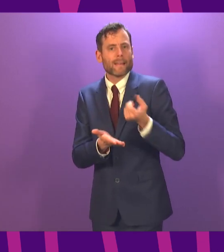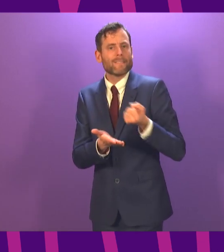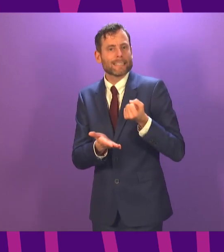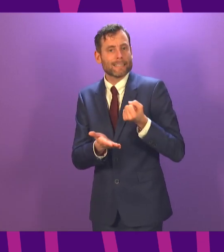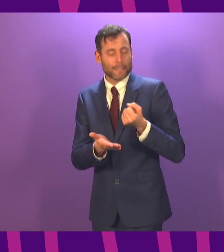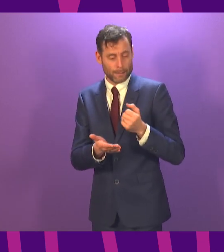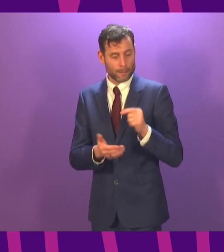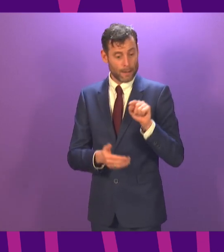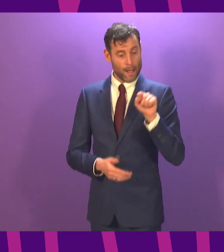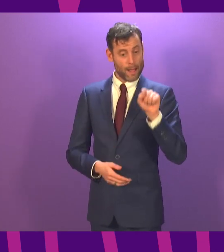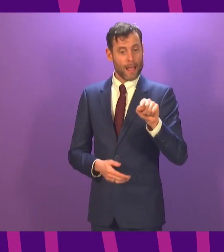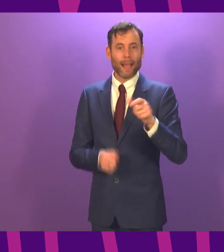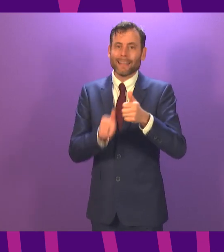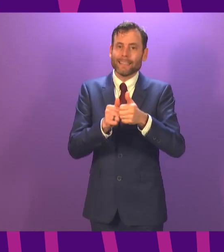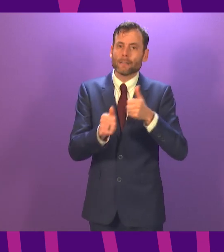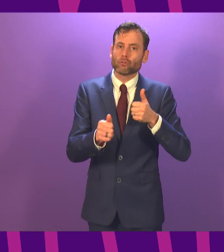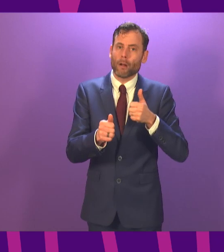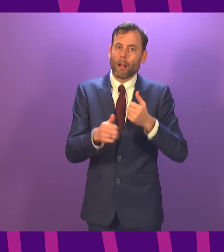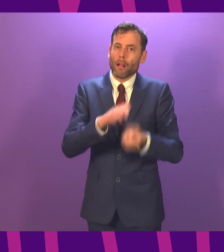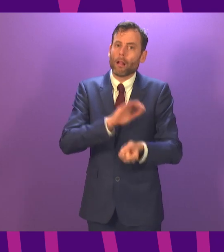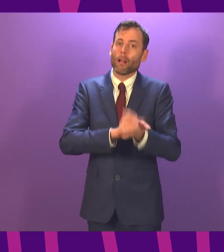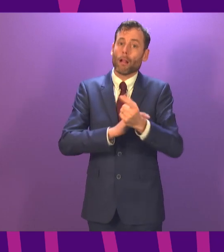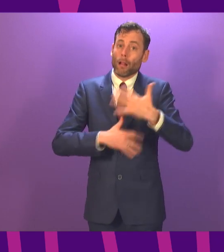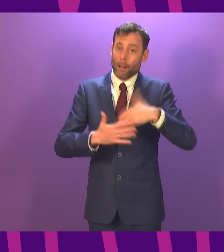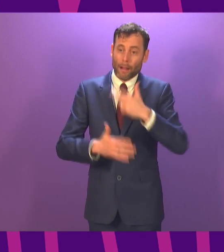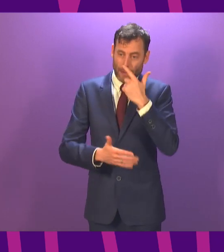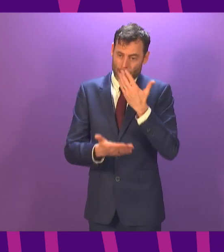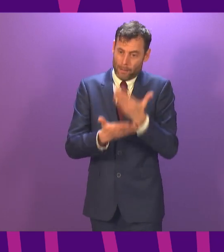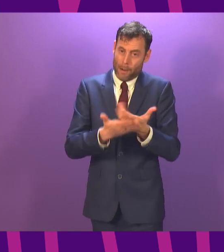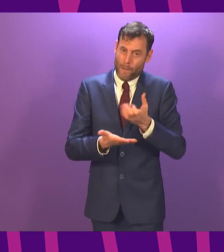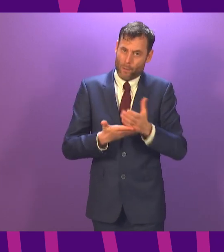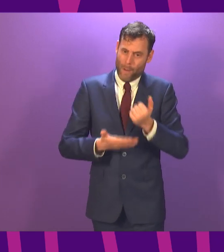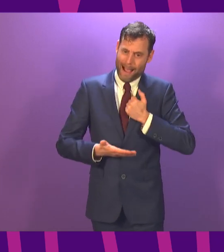we should and could be looking at providing support for those who may live with long Covid